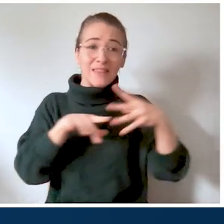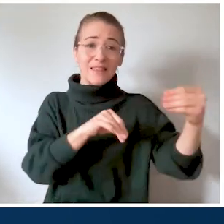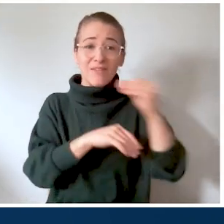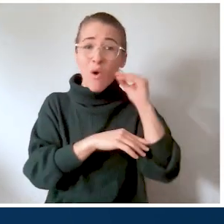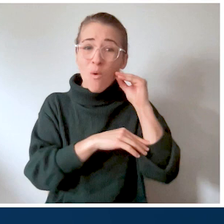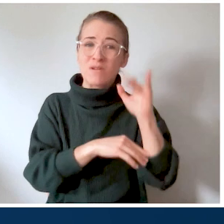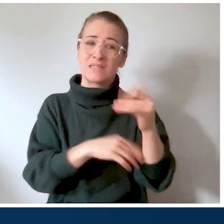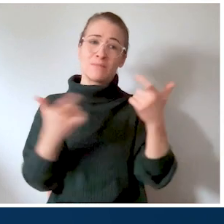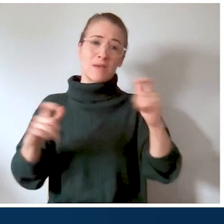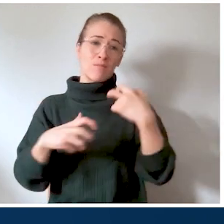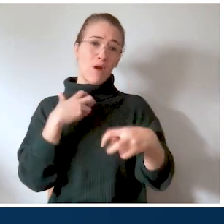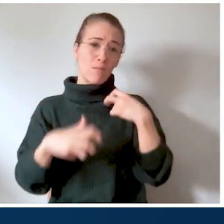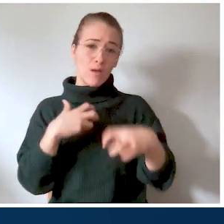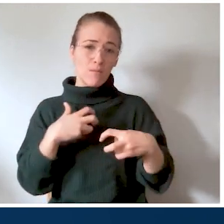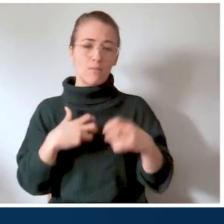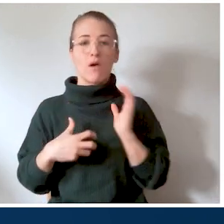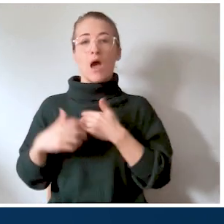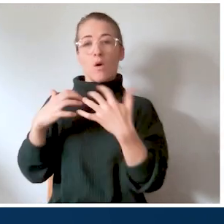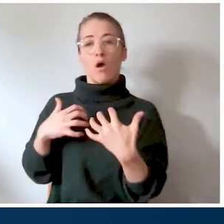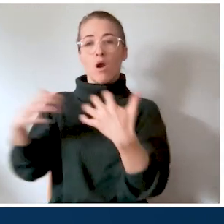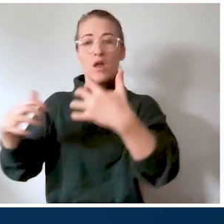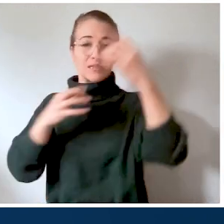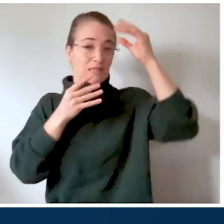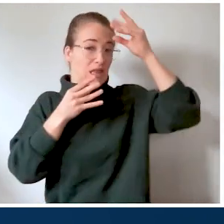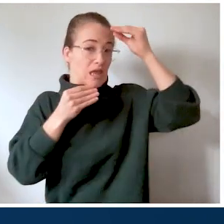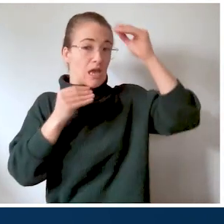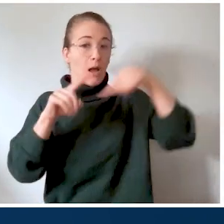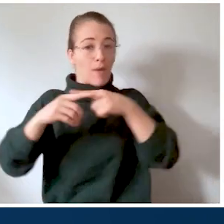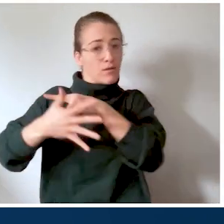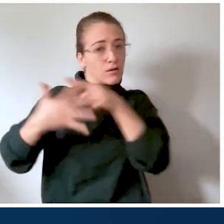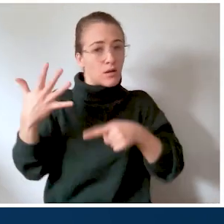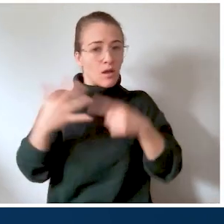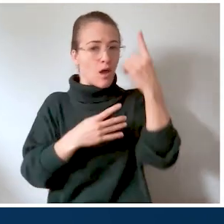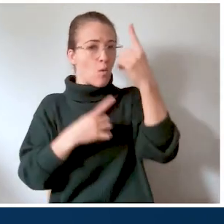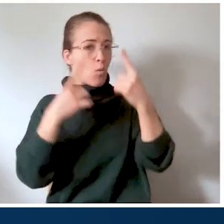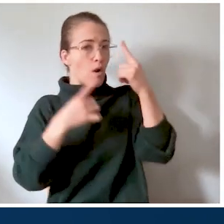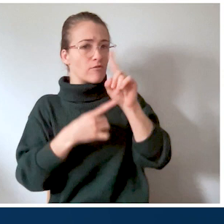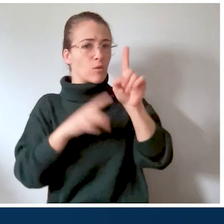And so, when our audience is thinking about these things and wondering where they can get information